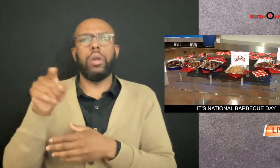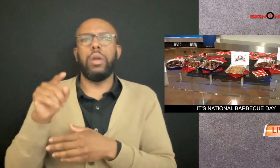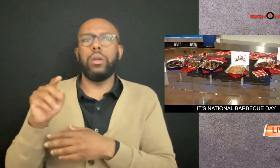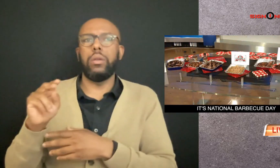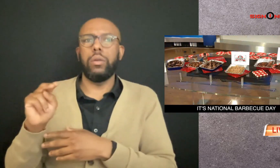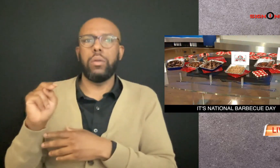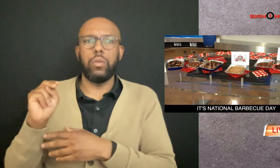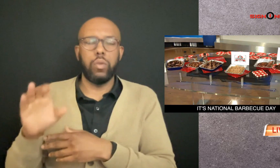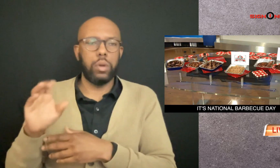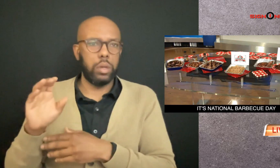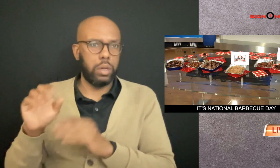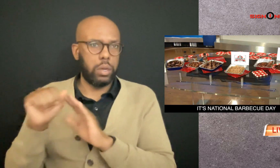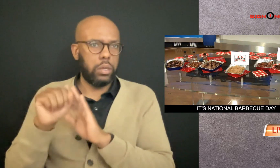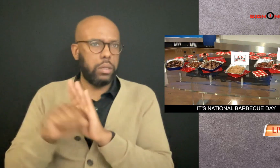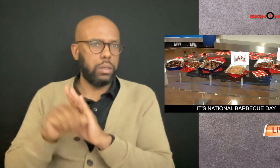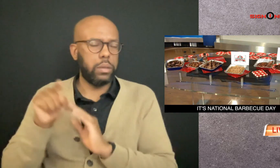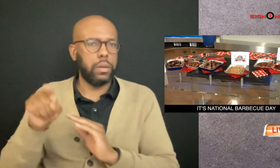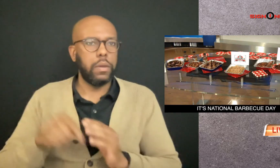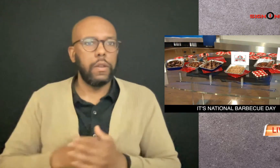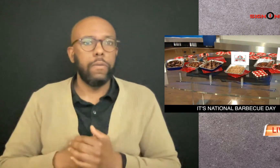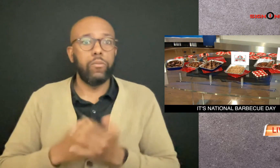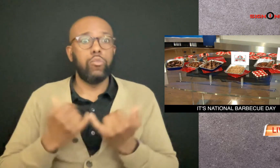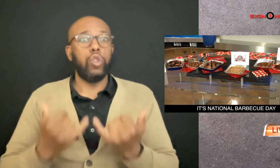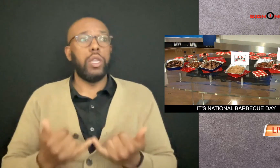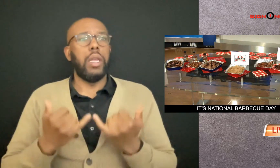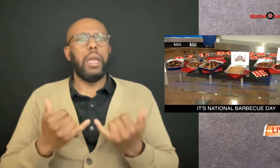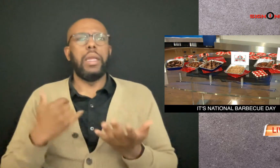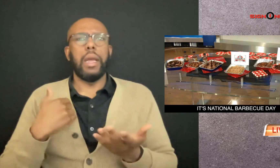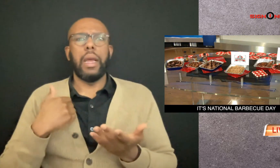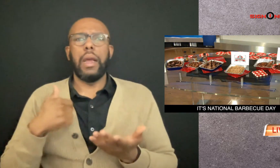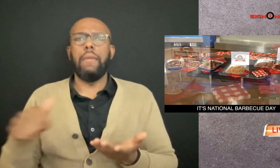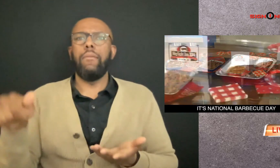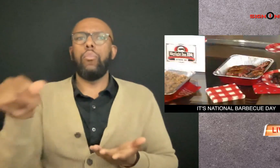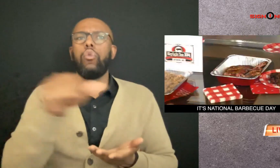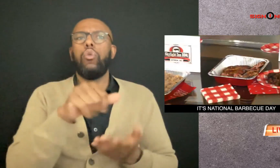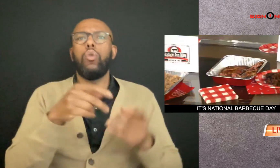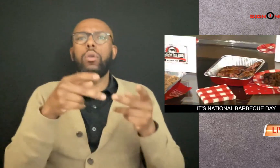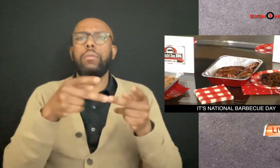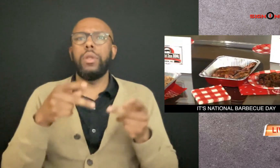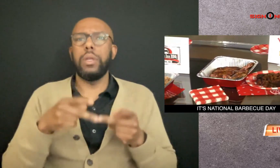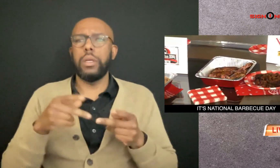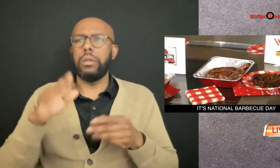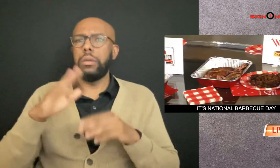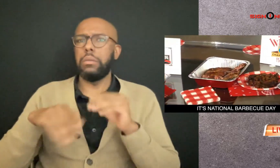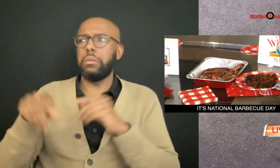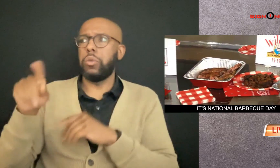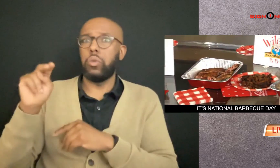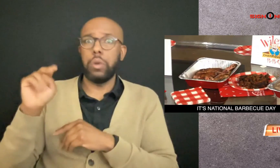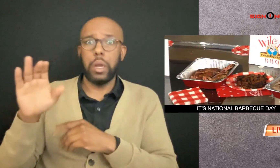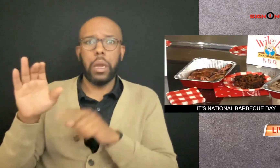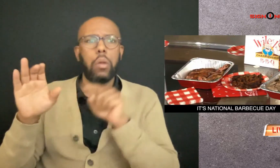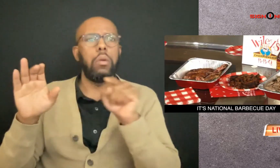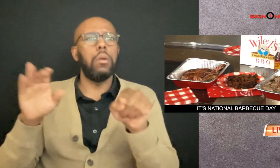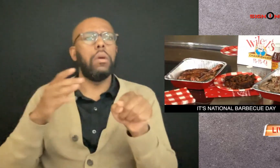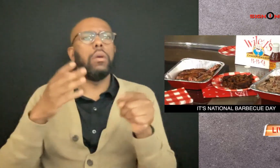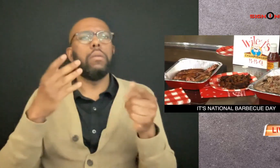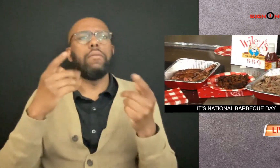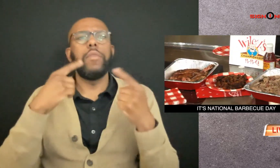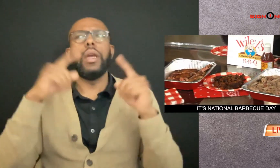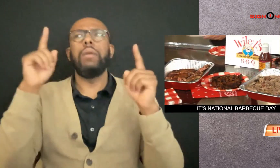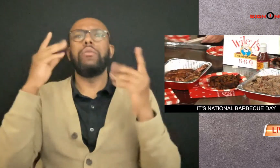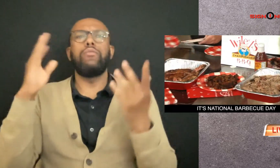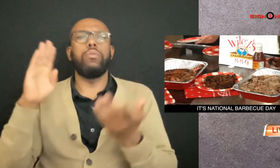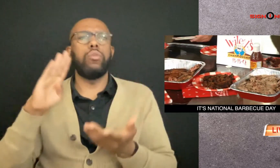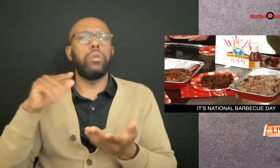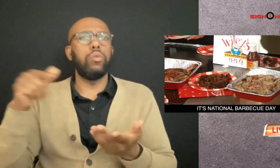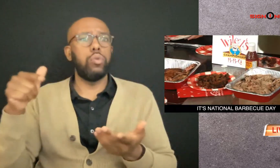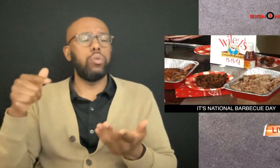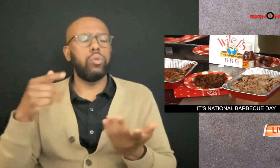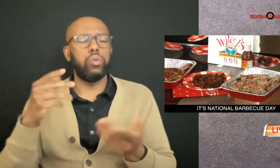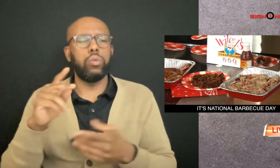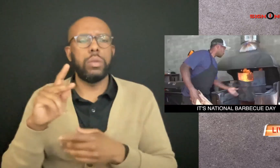in North Carolina but today there are other different regions besides North Carolina famous